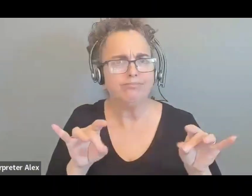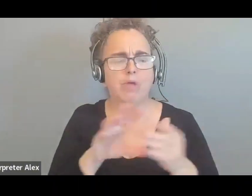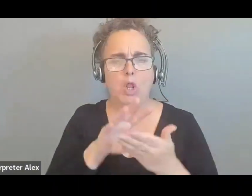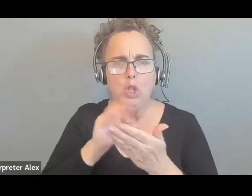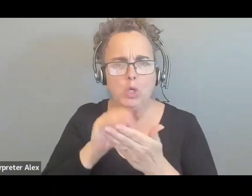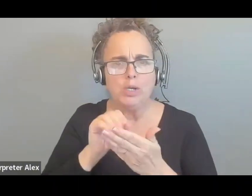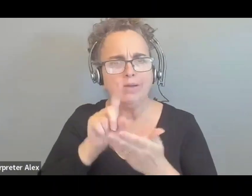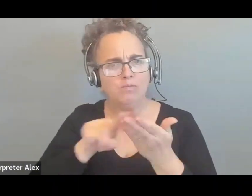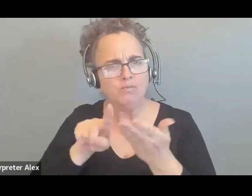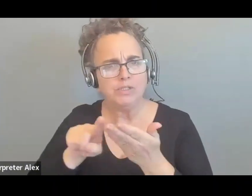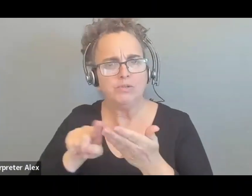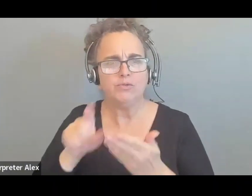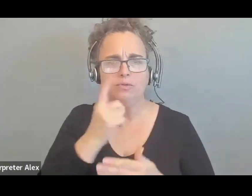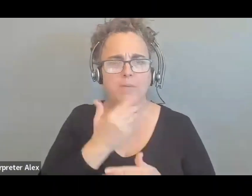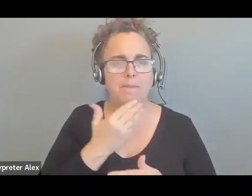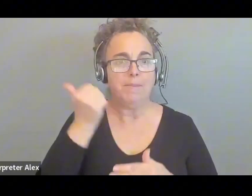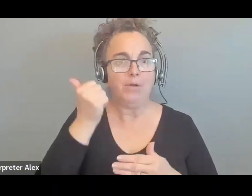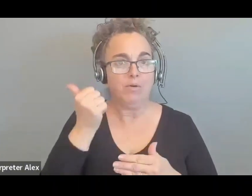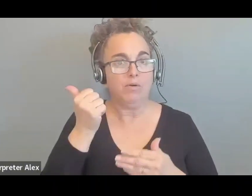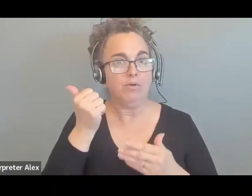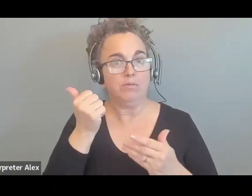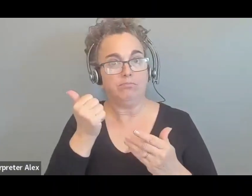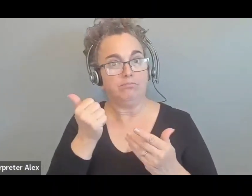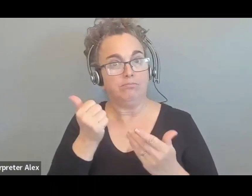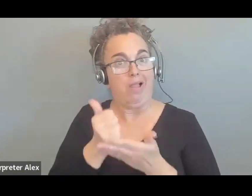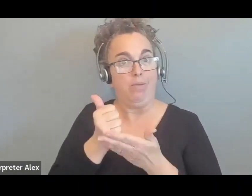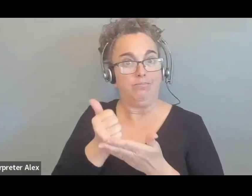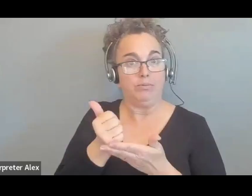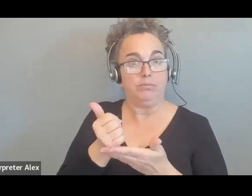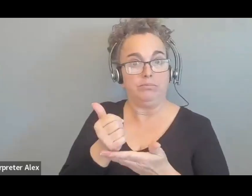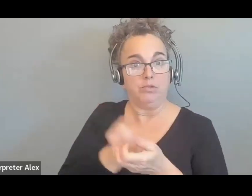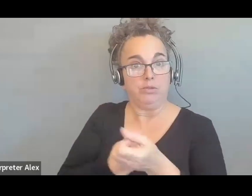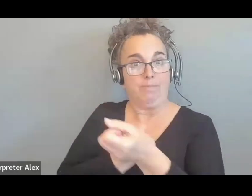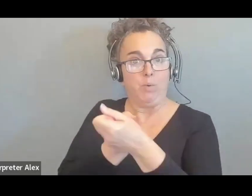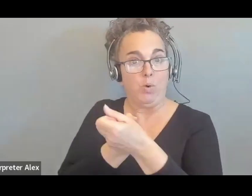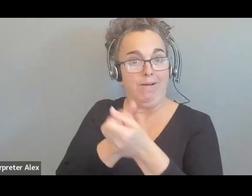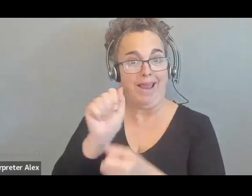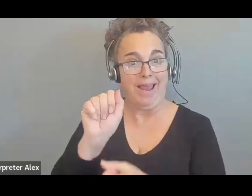to better inform things like AI or automation and the use of that.